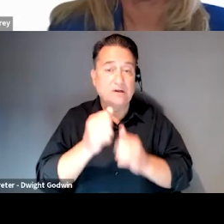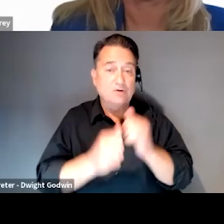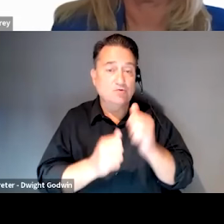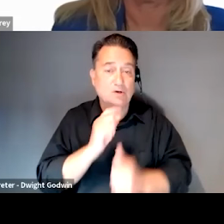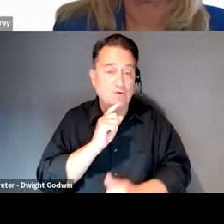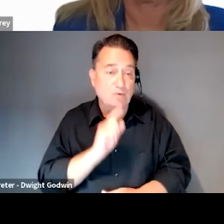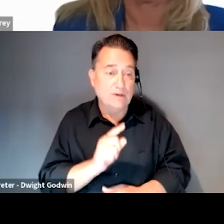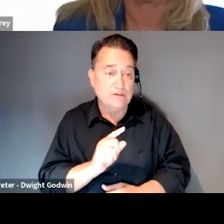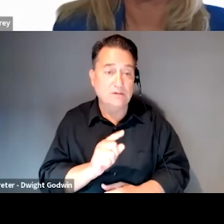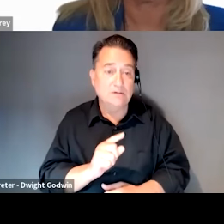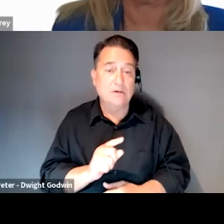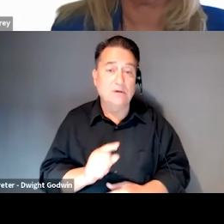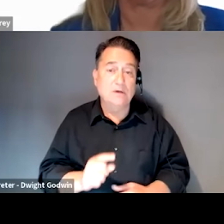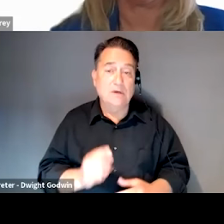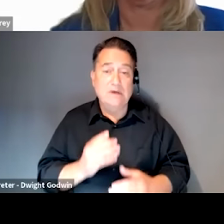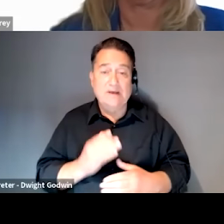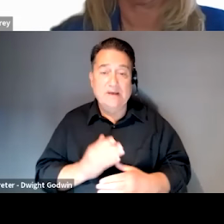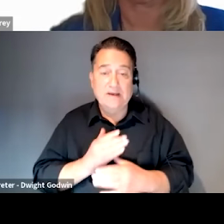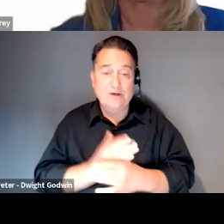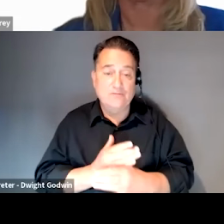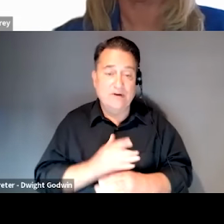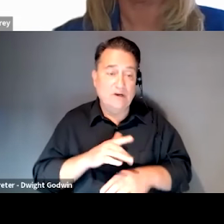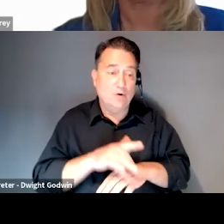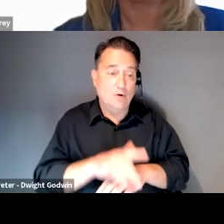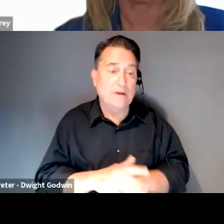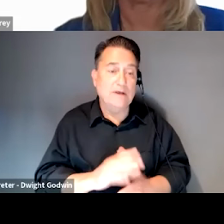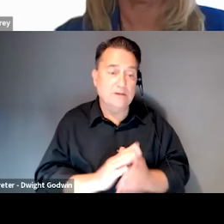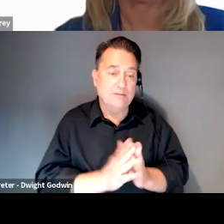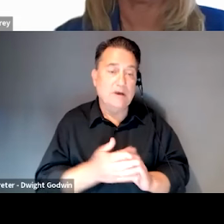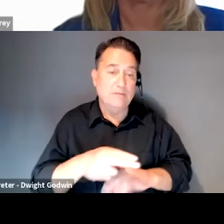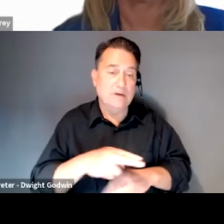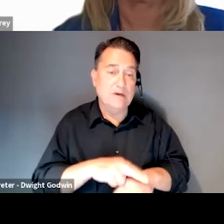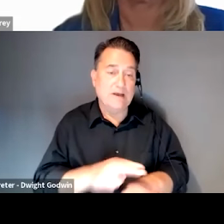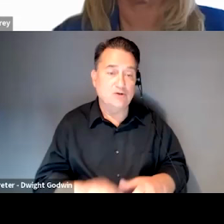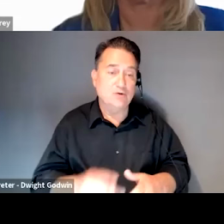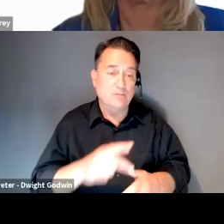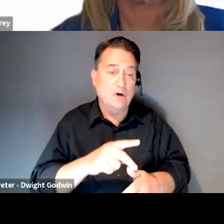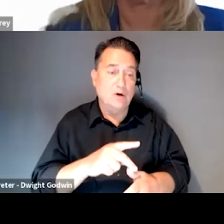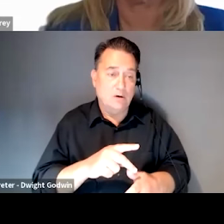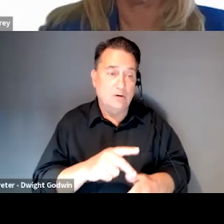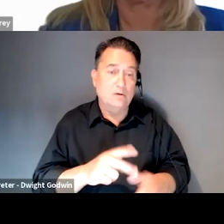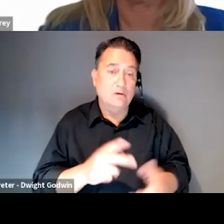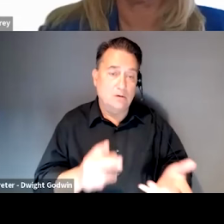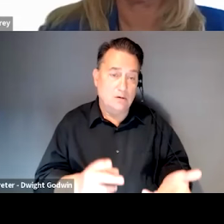Intervening early has become a national priority. Policies and procedures and funding are now more focused